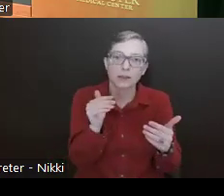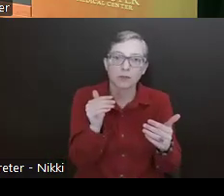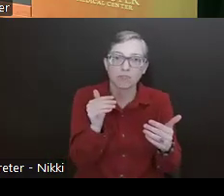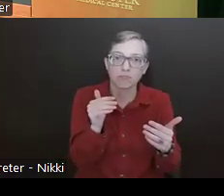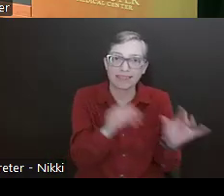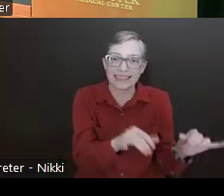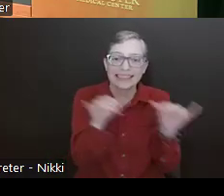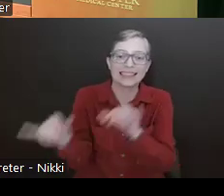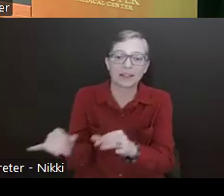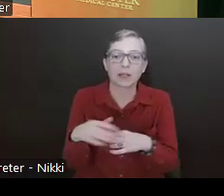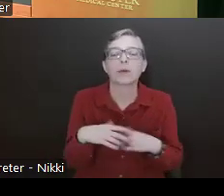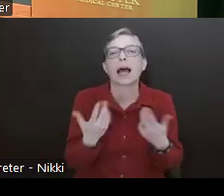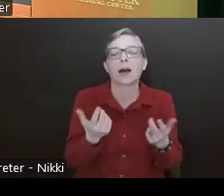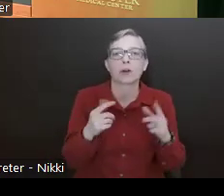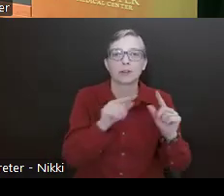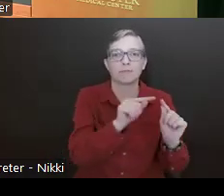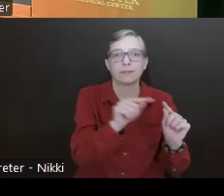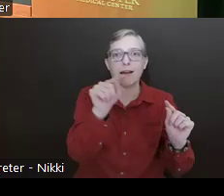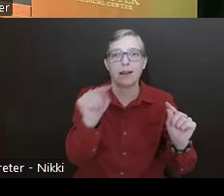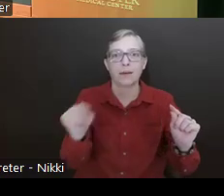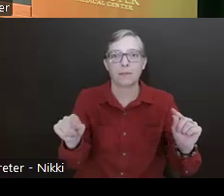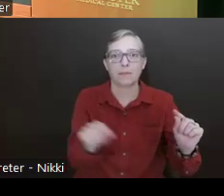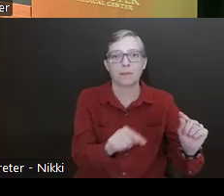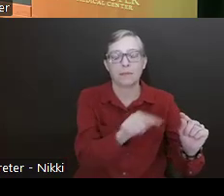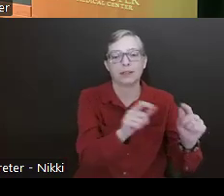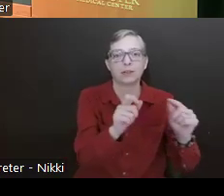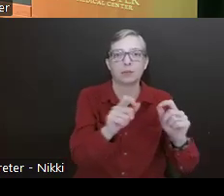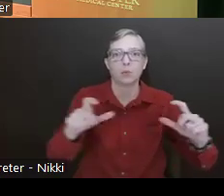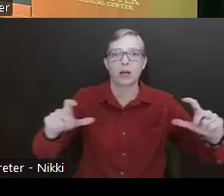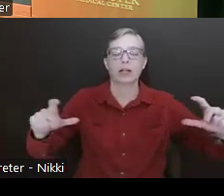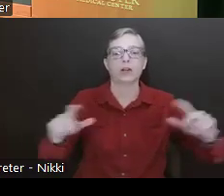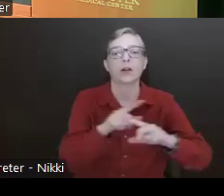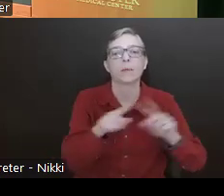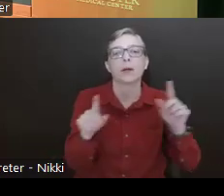one uh but it is about the same negative.34 in terms of a standardized mean difference